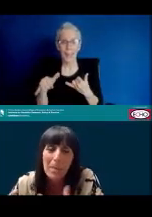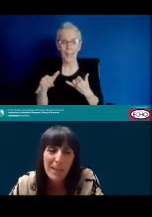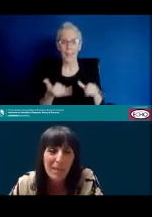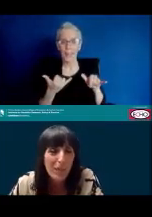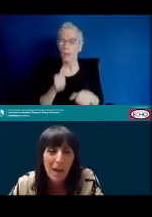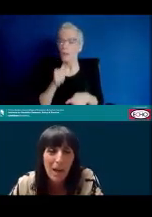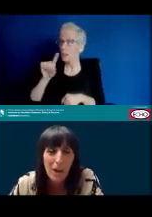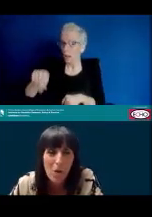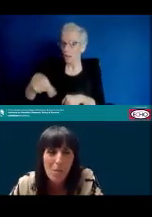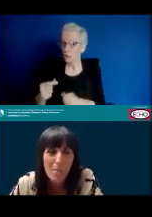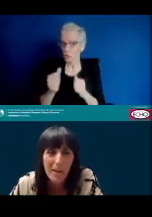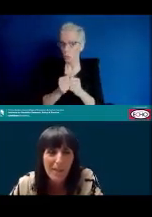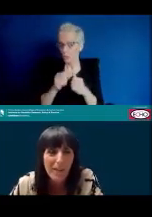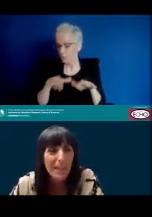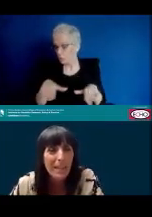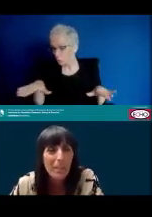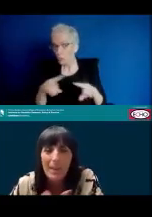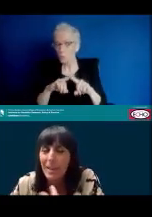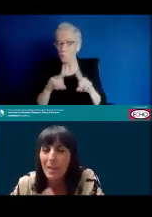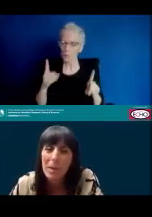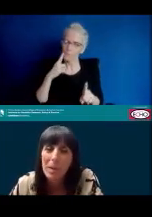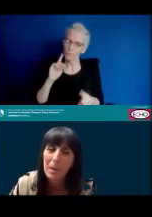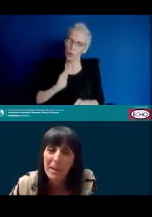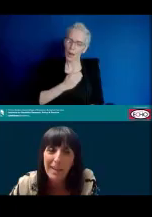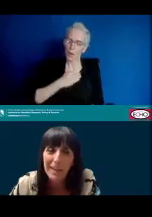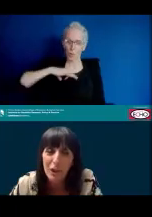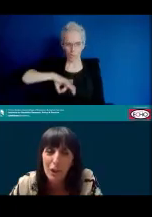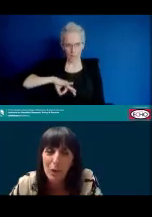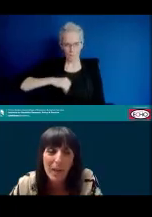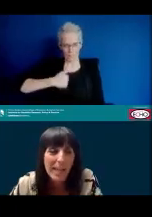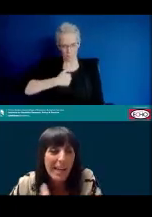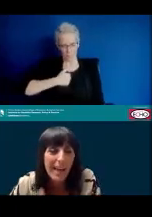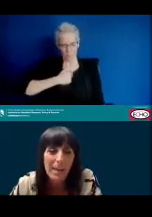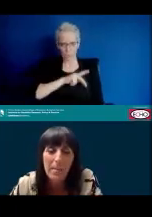playing for our own benefit. Play is what brings us joy and